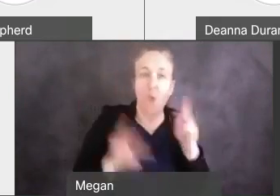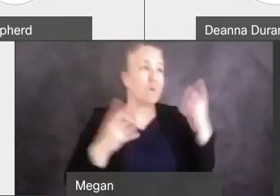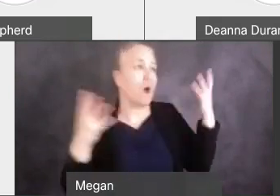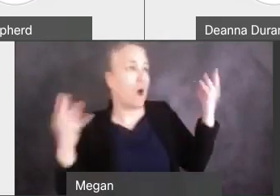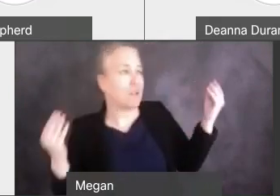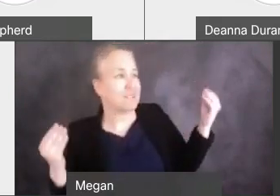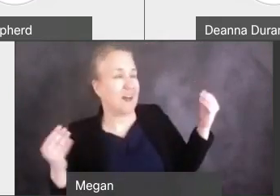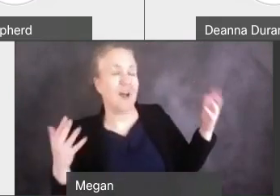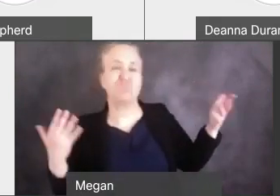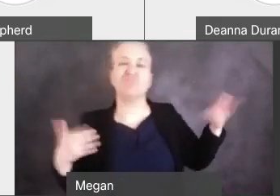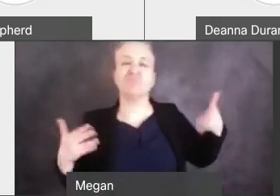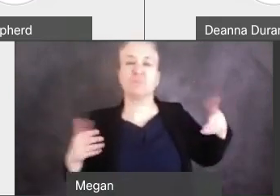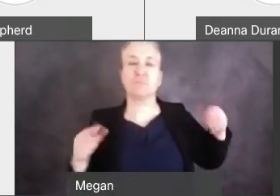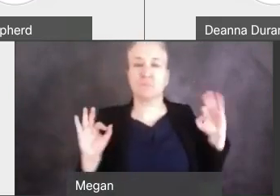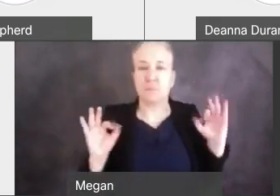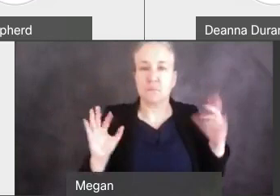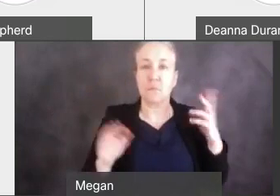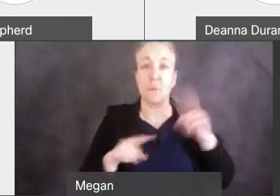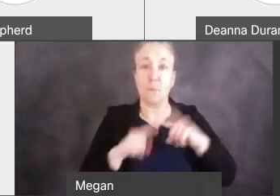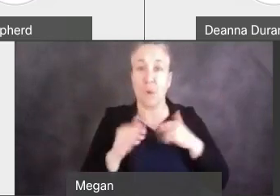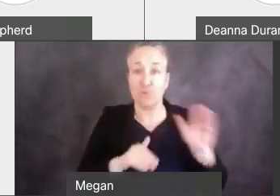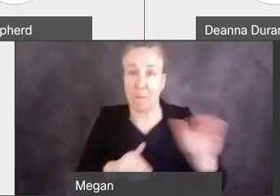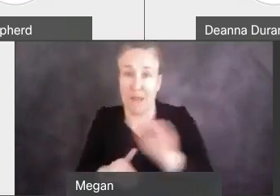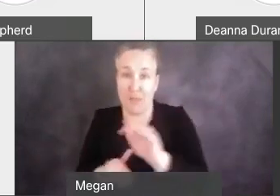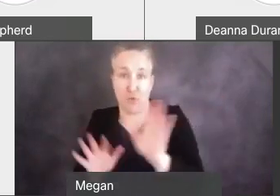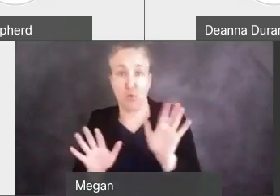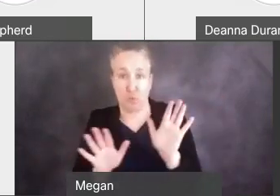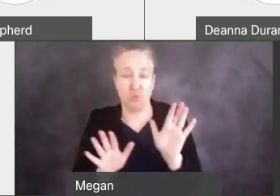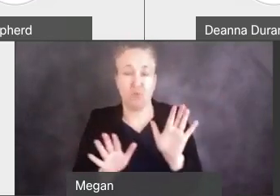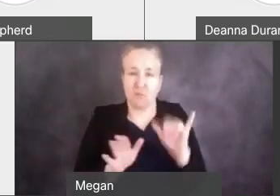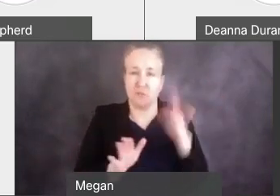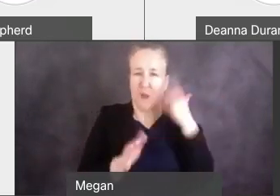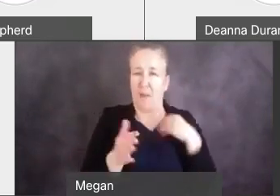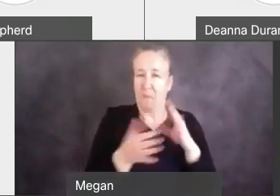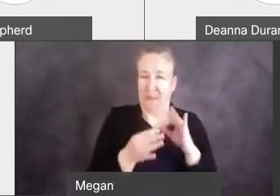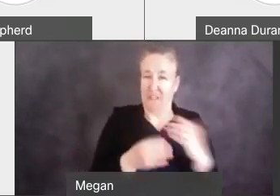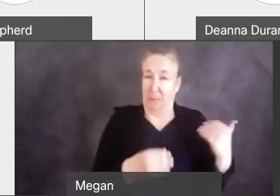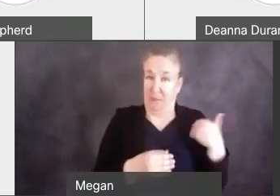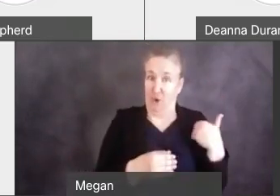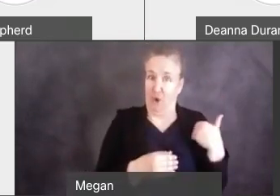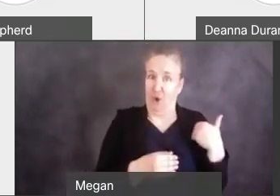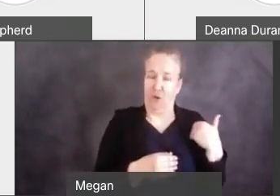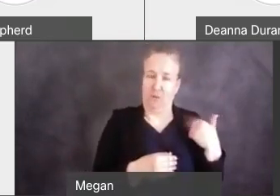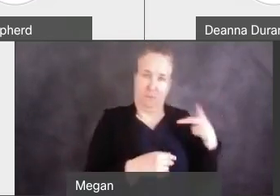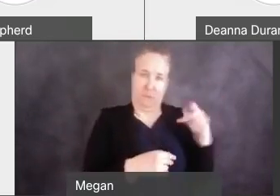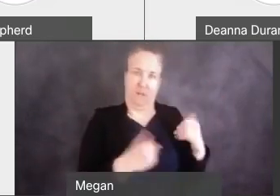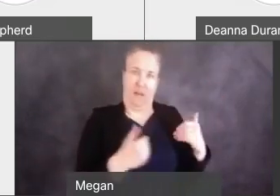I do just want to remind people, and that's why I mentioned that outbreak earlier today, indoor